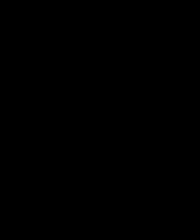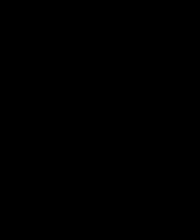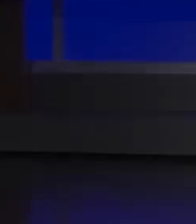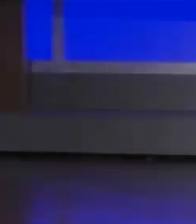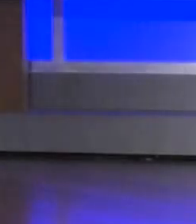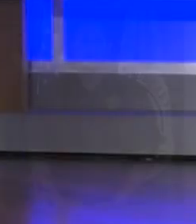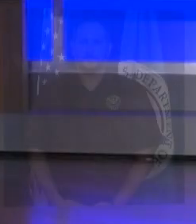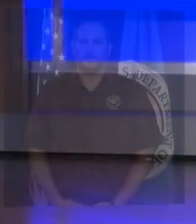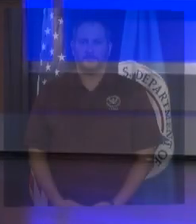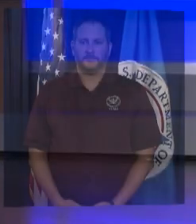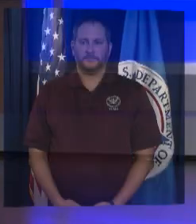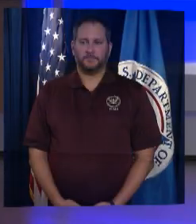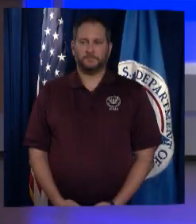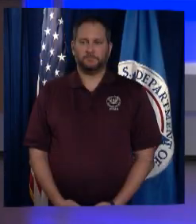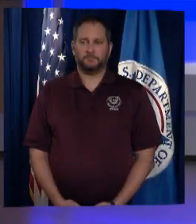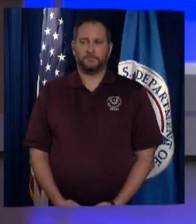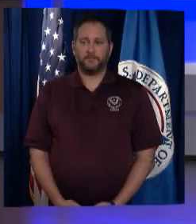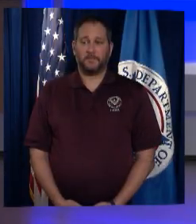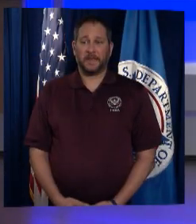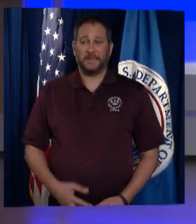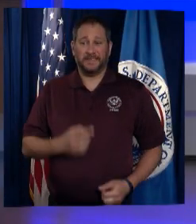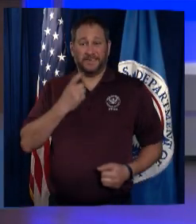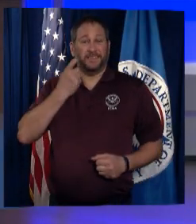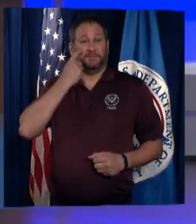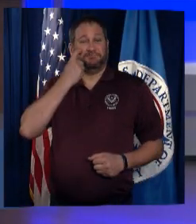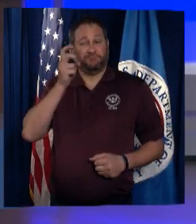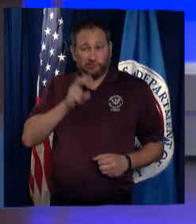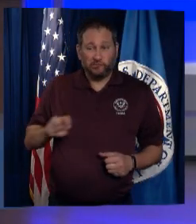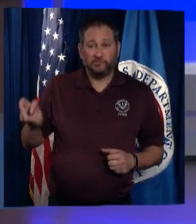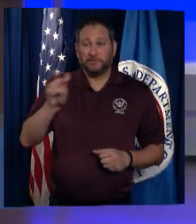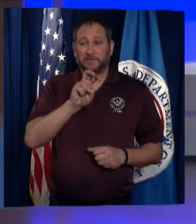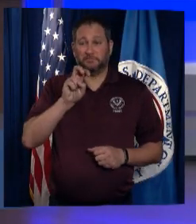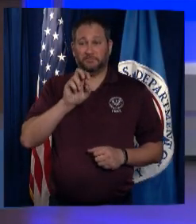night sky, blazing with stars. Far away from city lights,